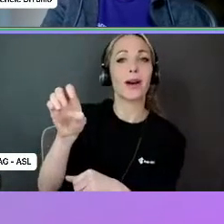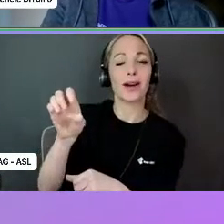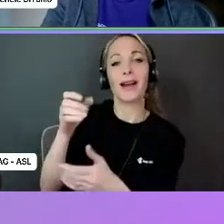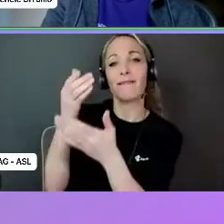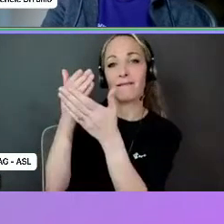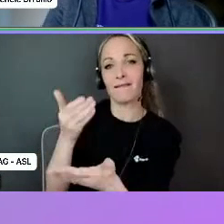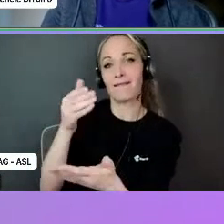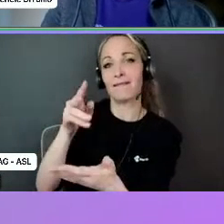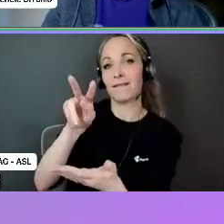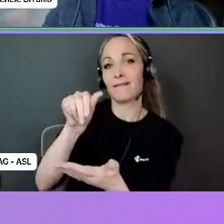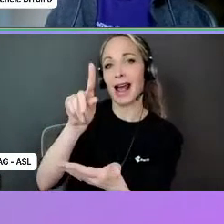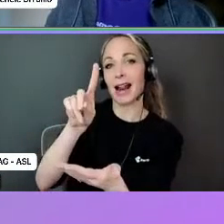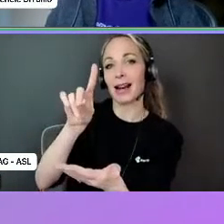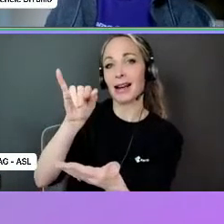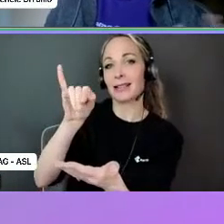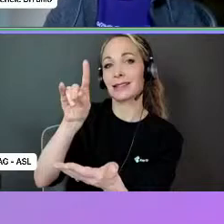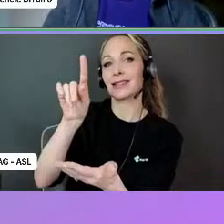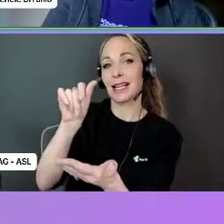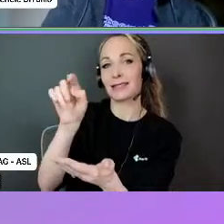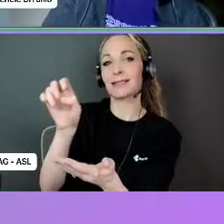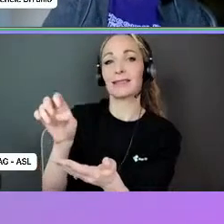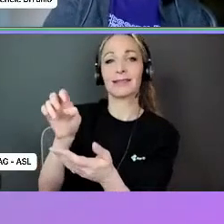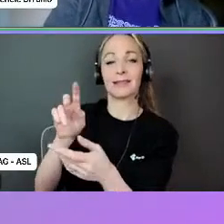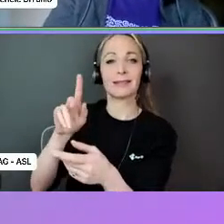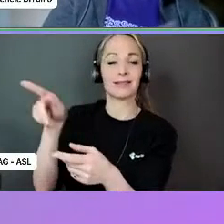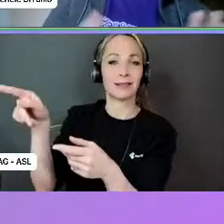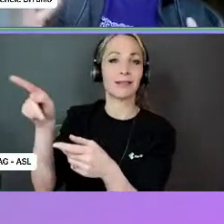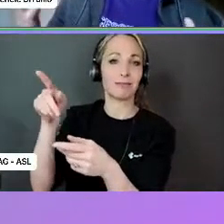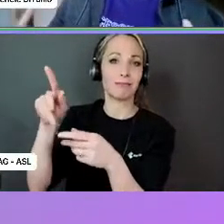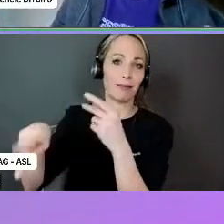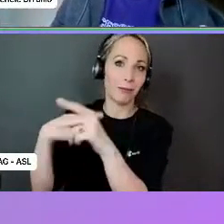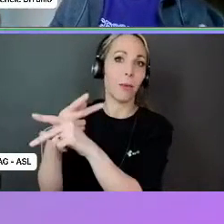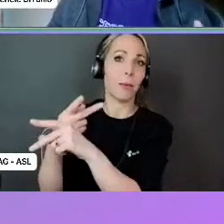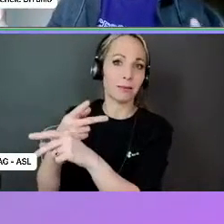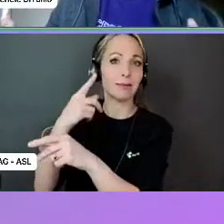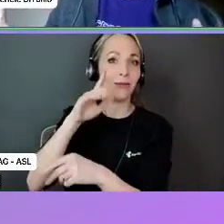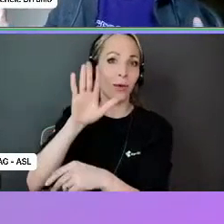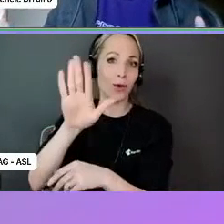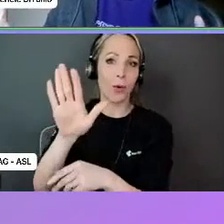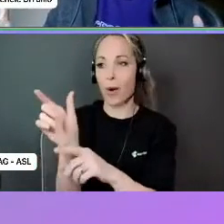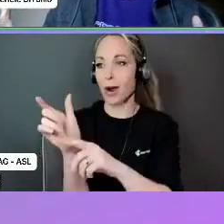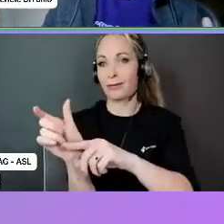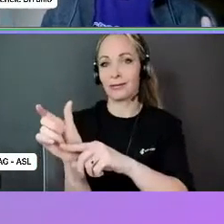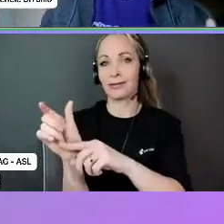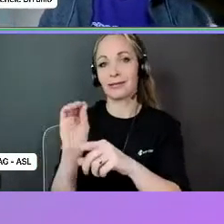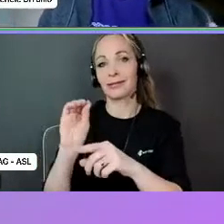still disable that default validation by adding the number validate attribute to your form element period